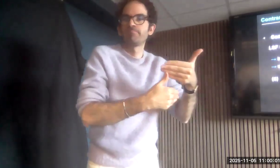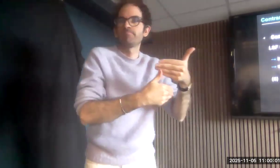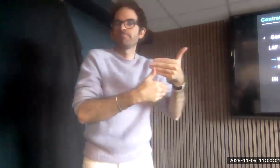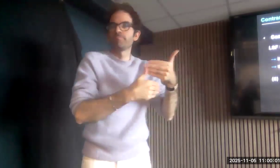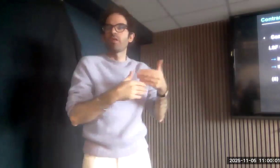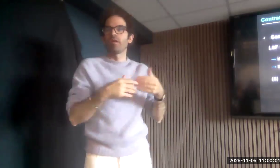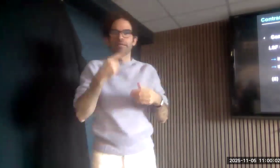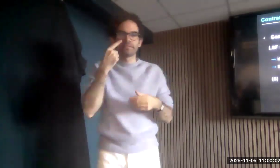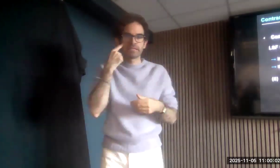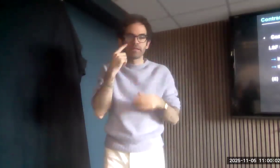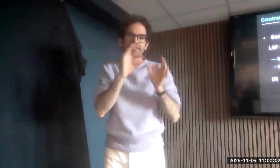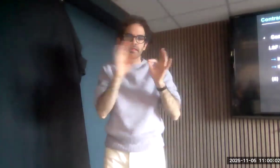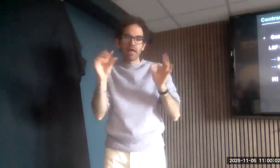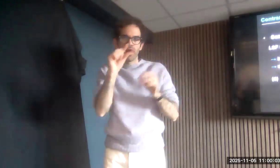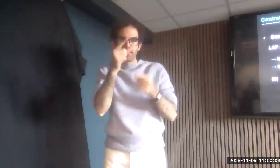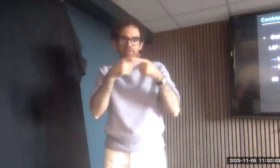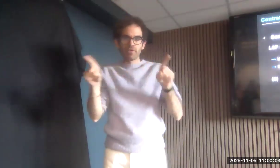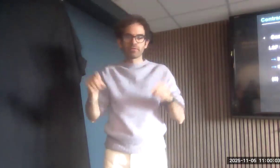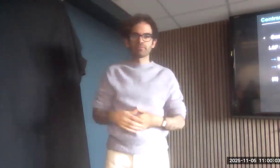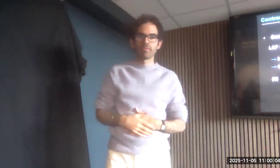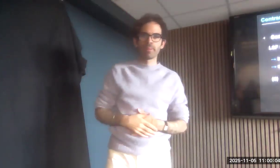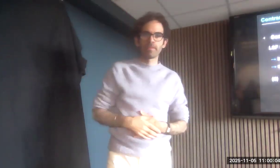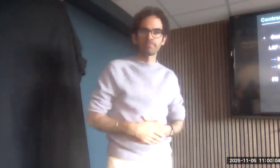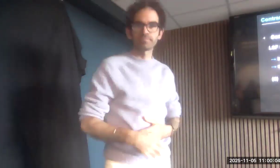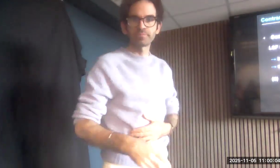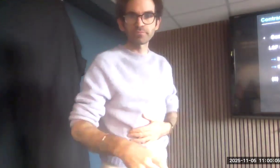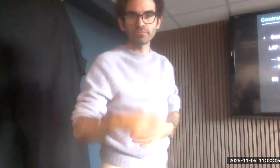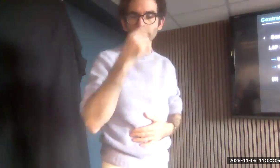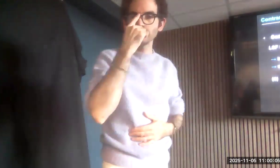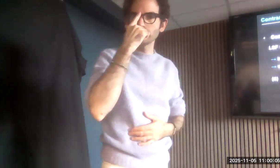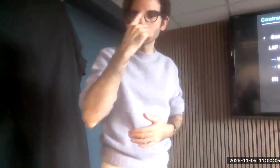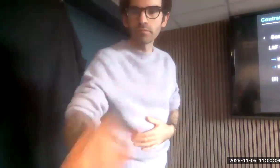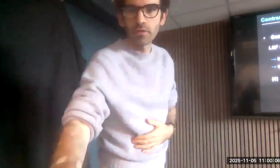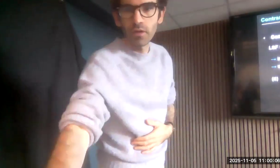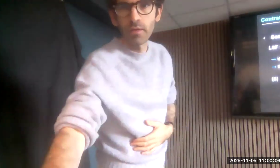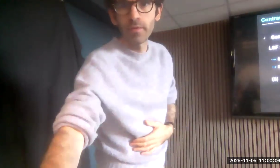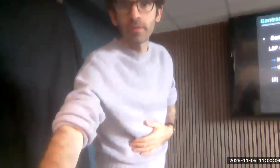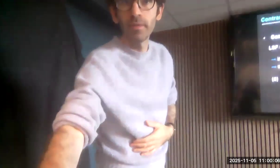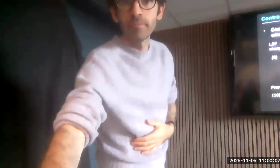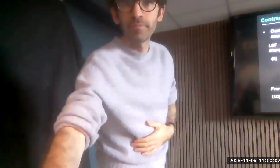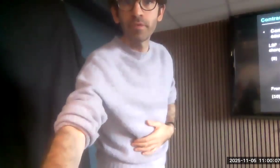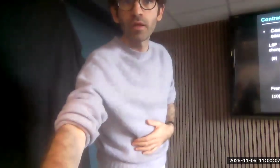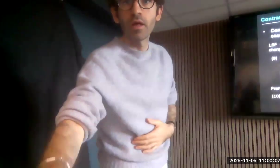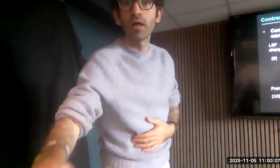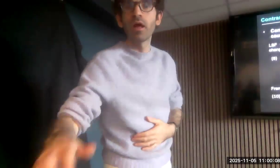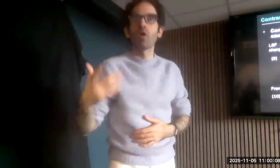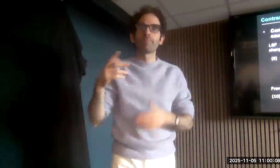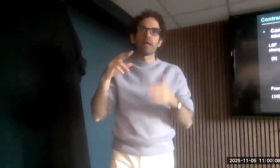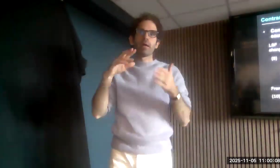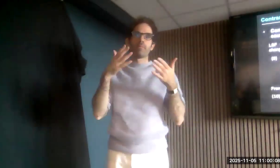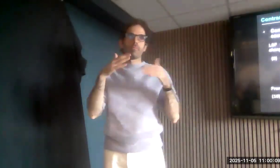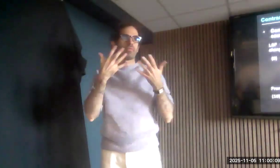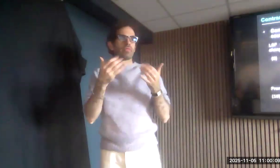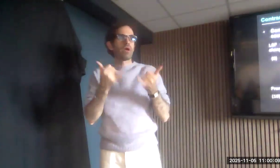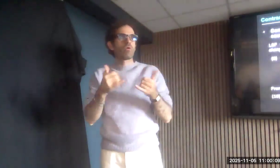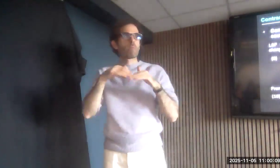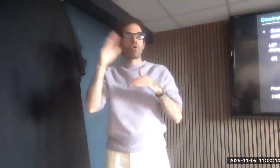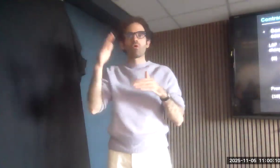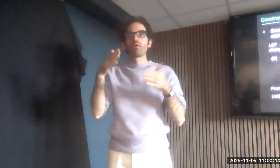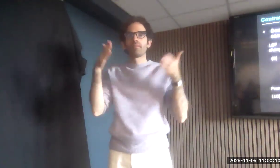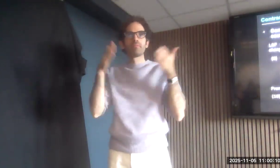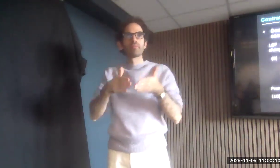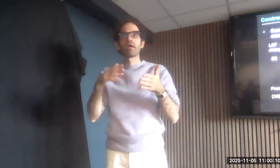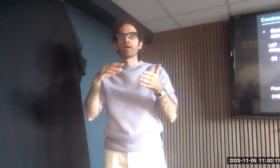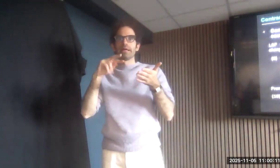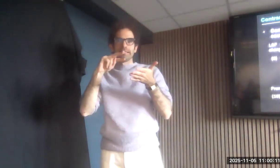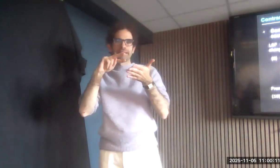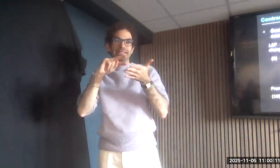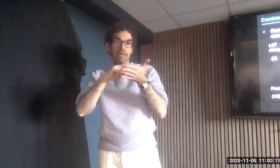Right? This is a different function.